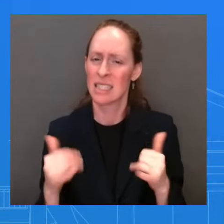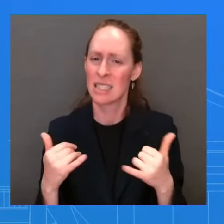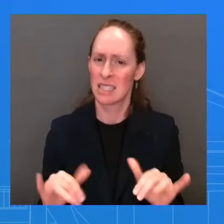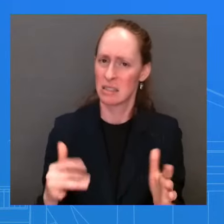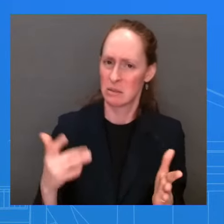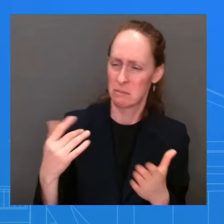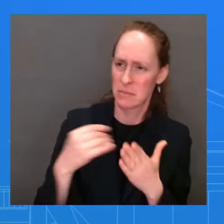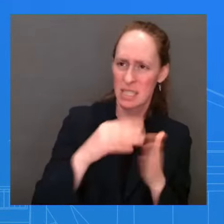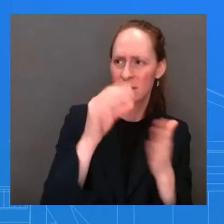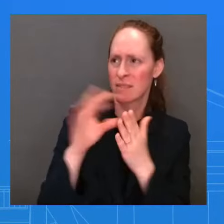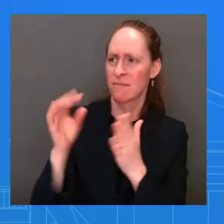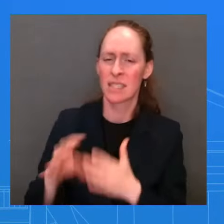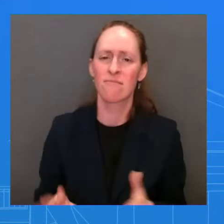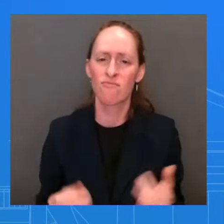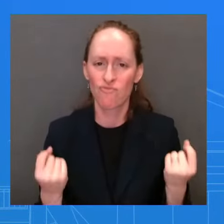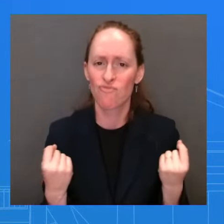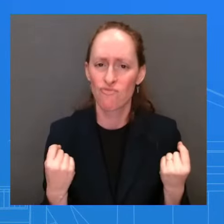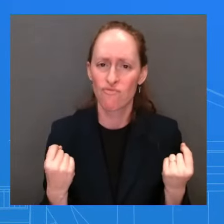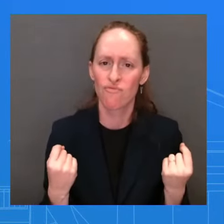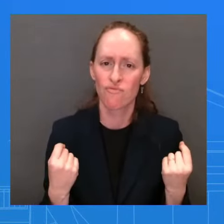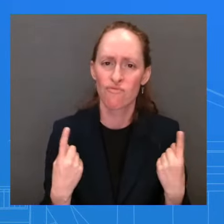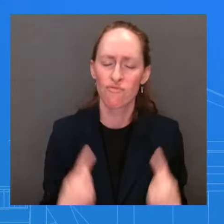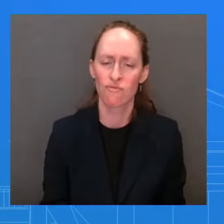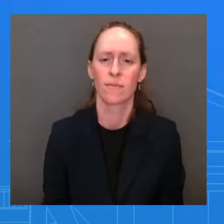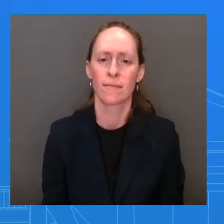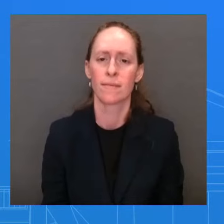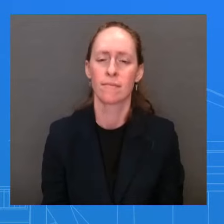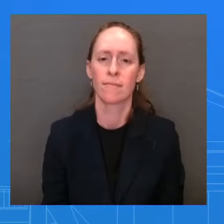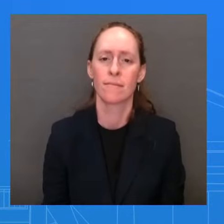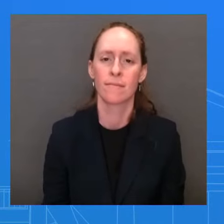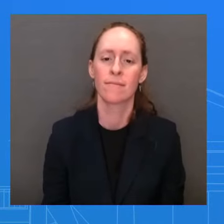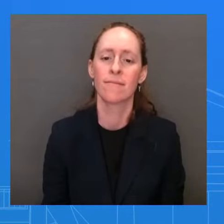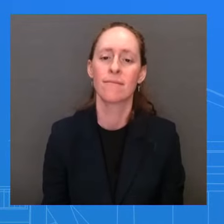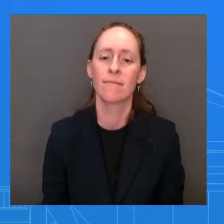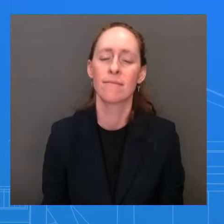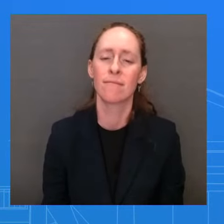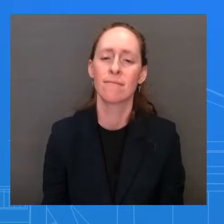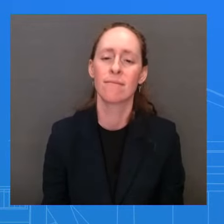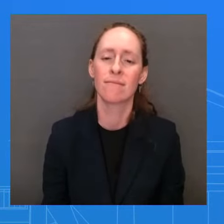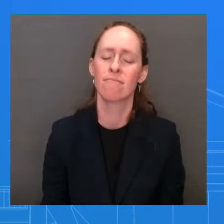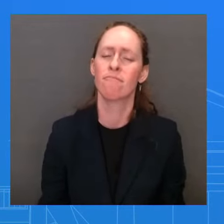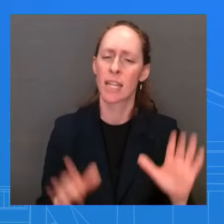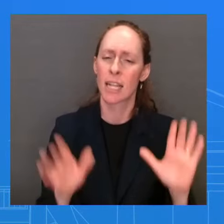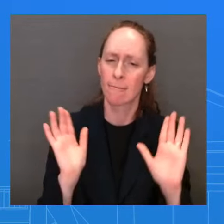But again, we're doing the work. We have laid out the President's economic policy, and you've seen it.